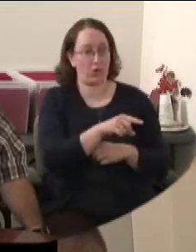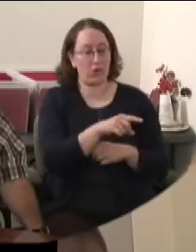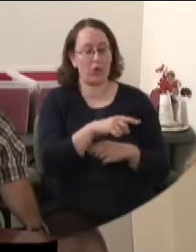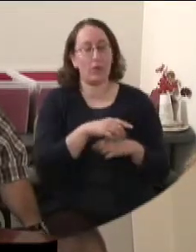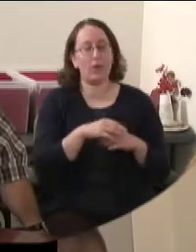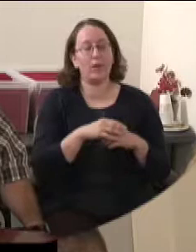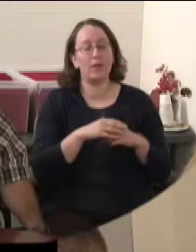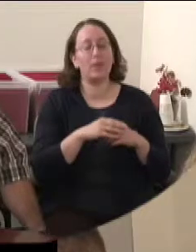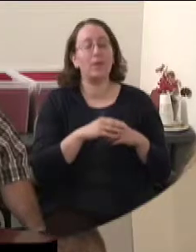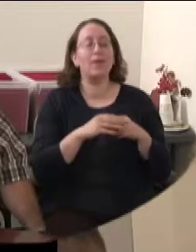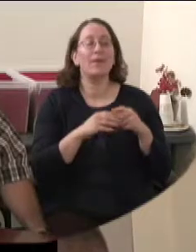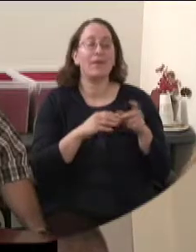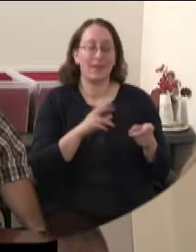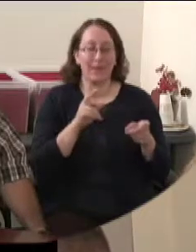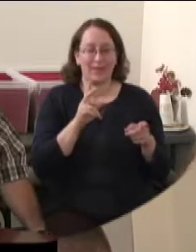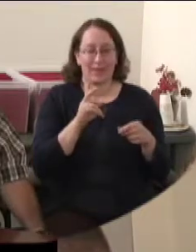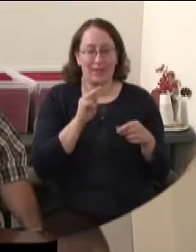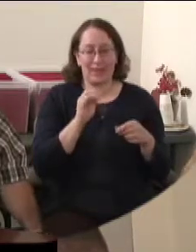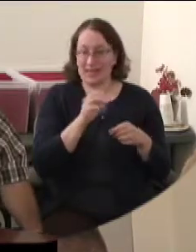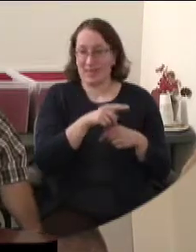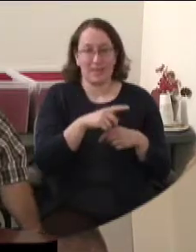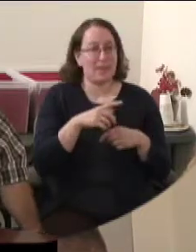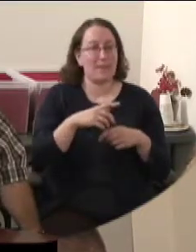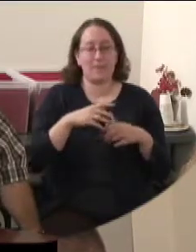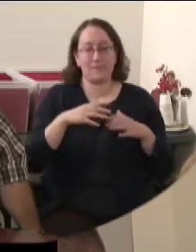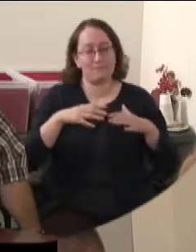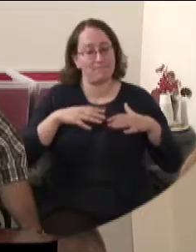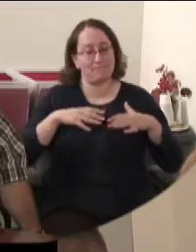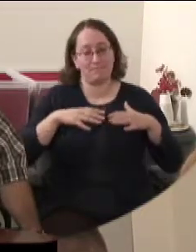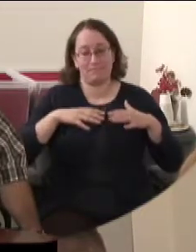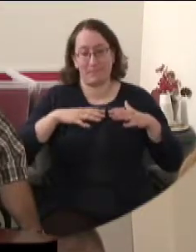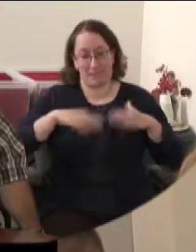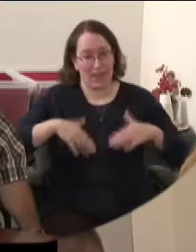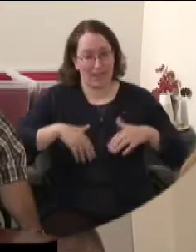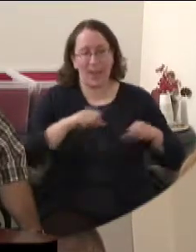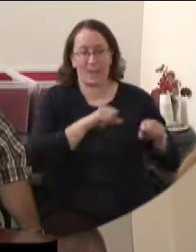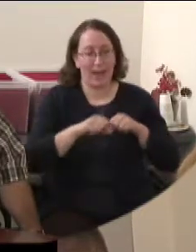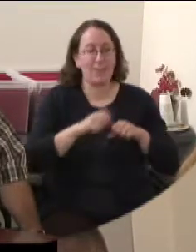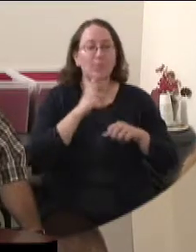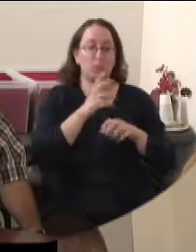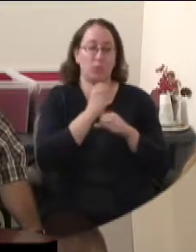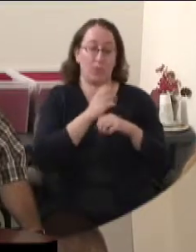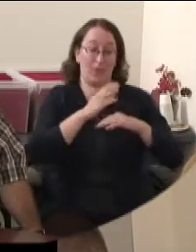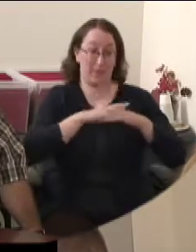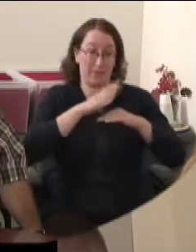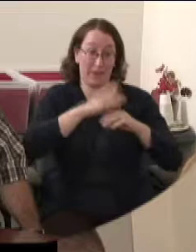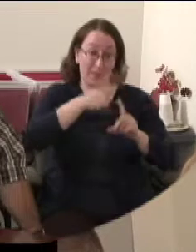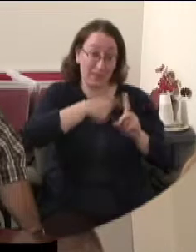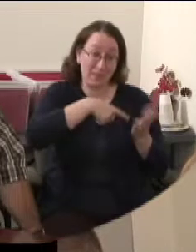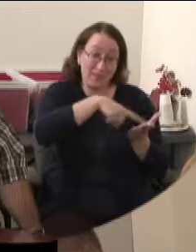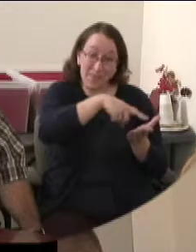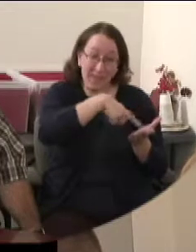But she has actually not been able to make the minimum monthly payment